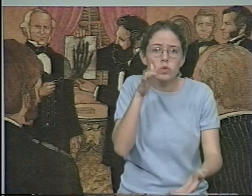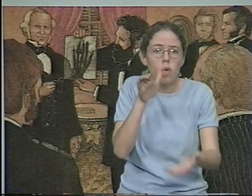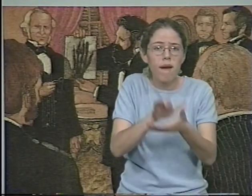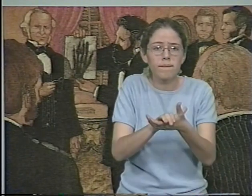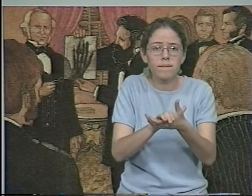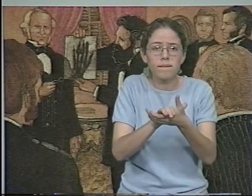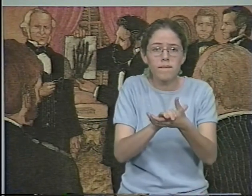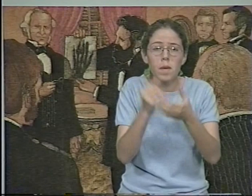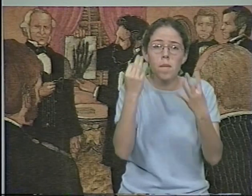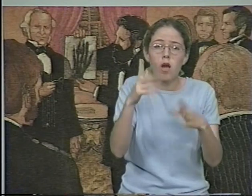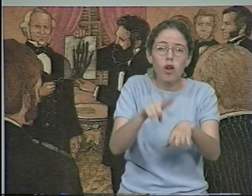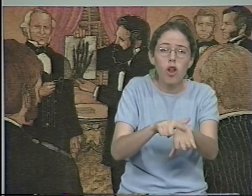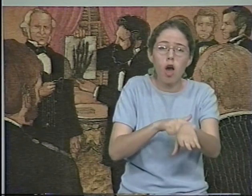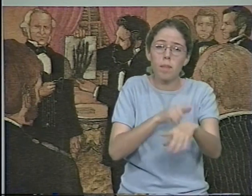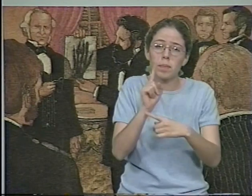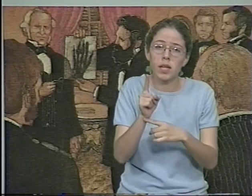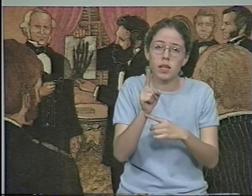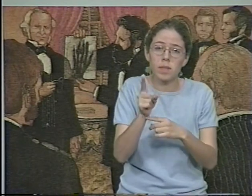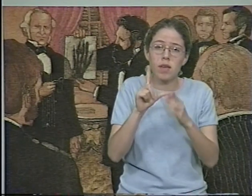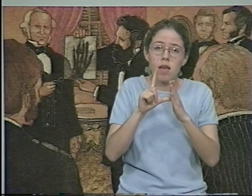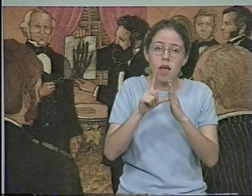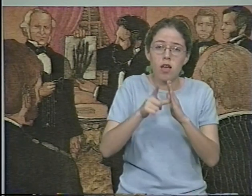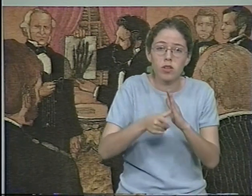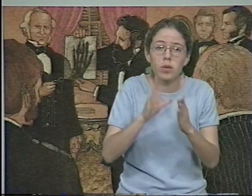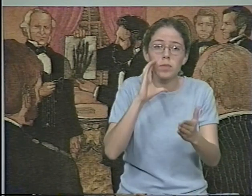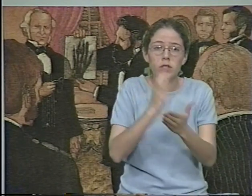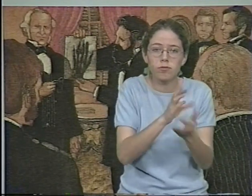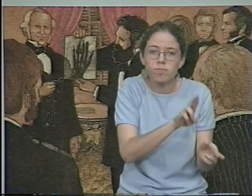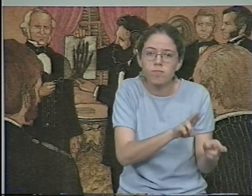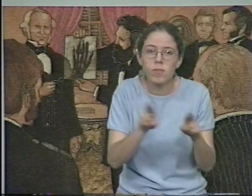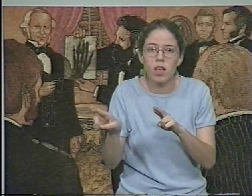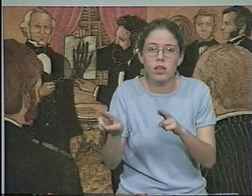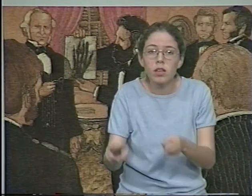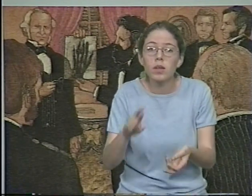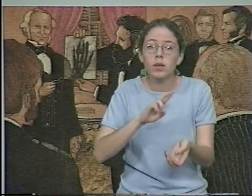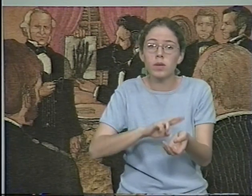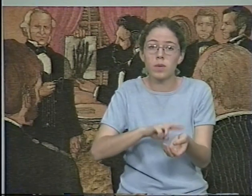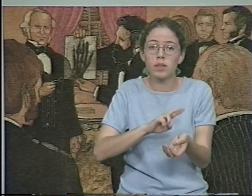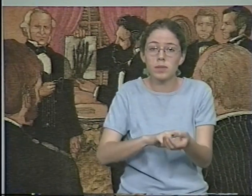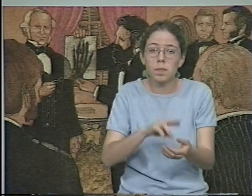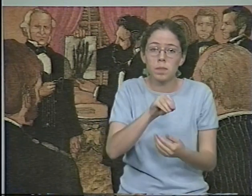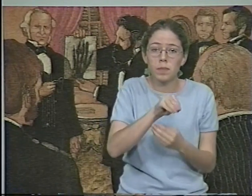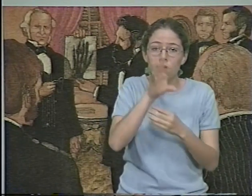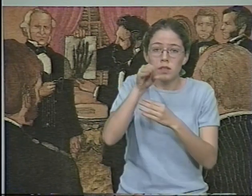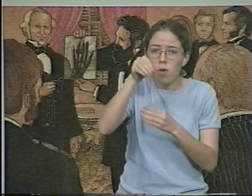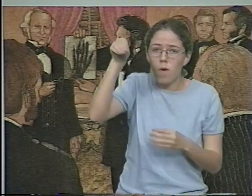just as he had done with Bertha. After many long minutes the photograph was ready.